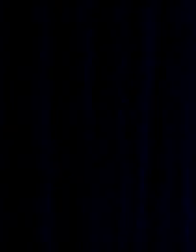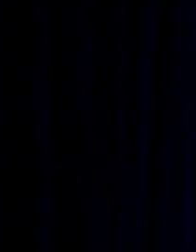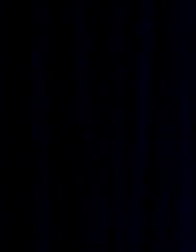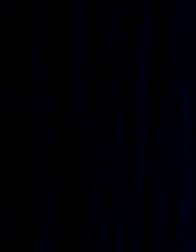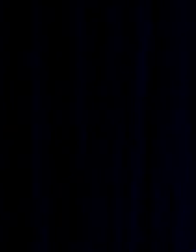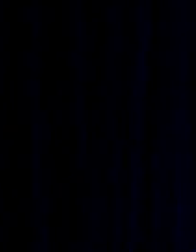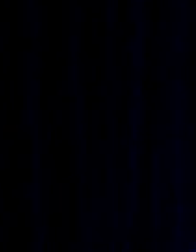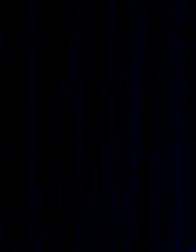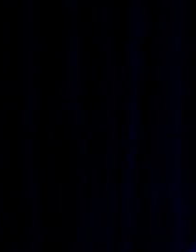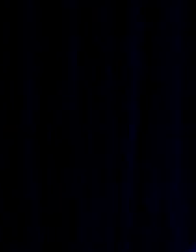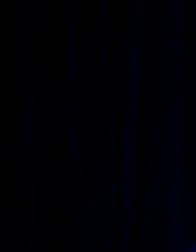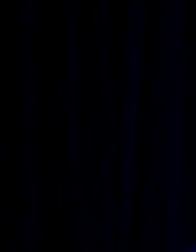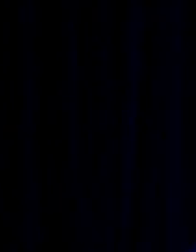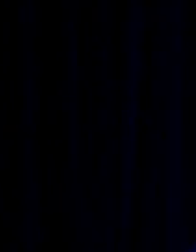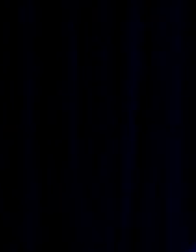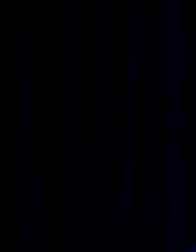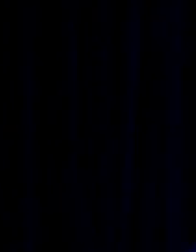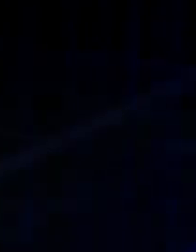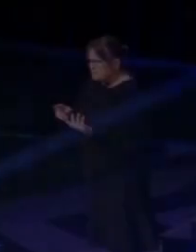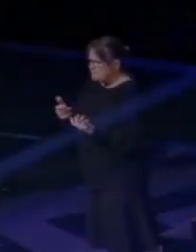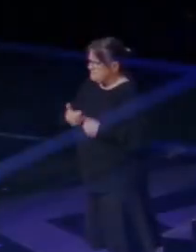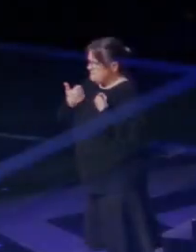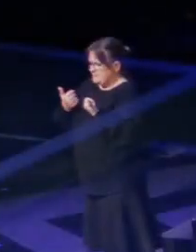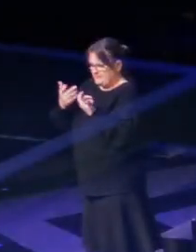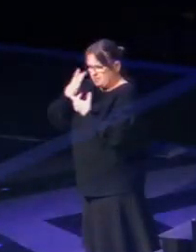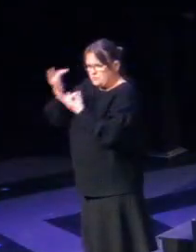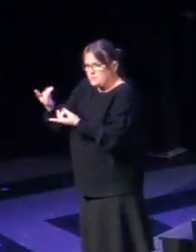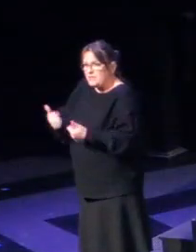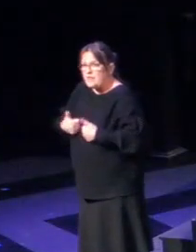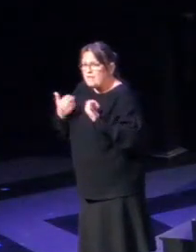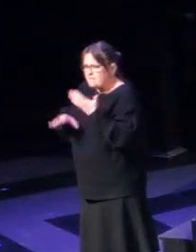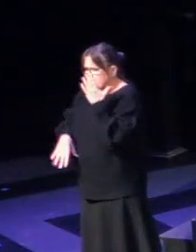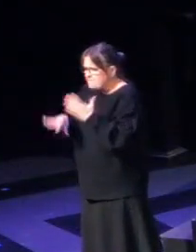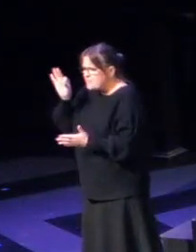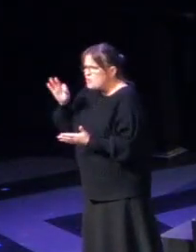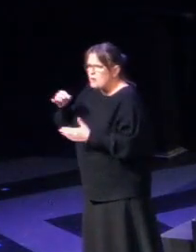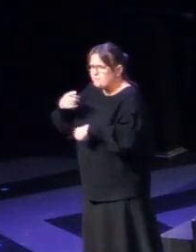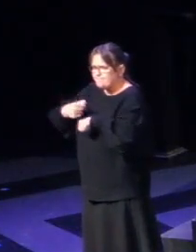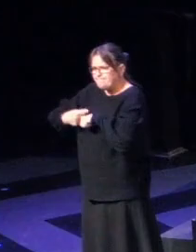Define our rhythm in life. We have to face public stigma for how we talk.